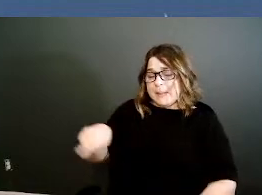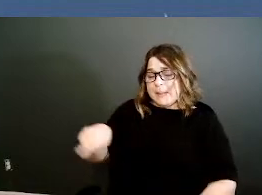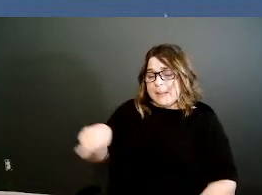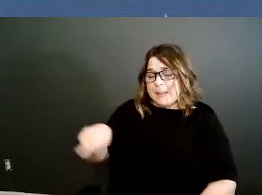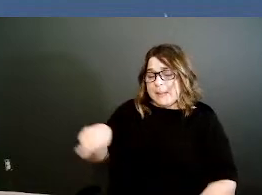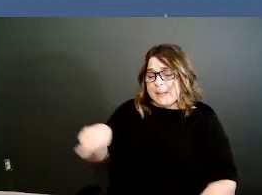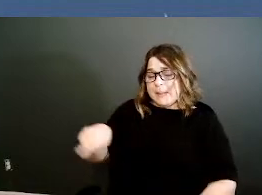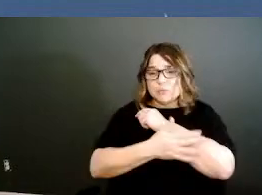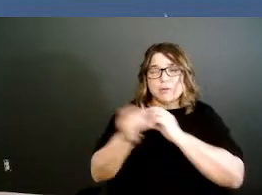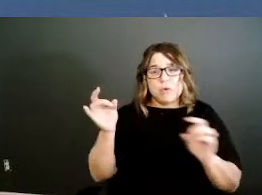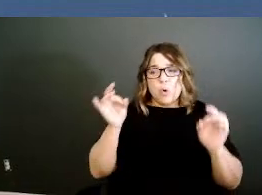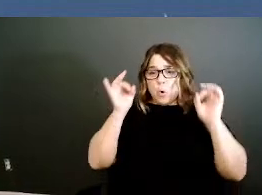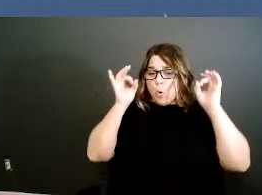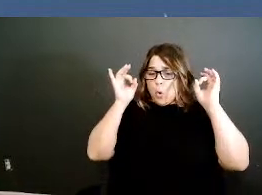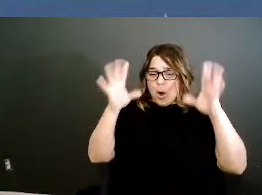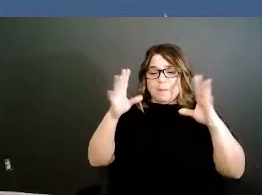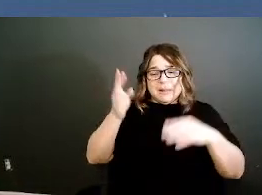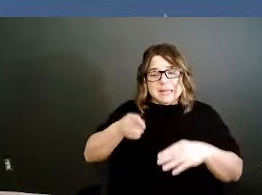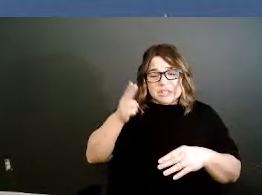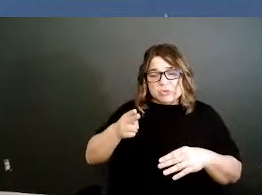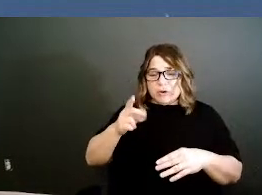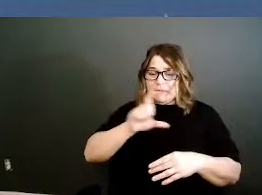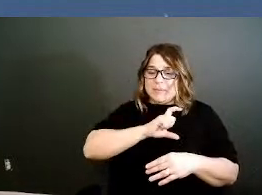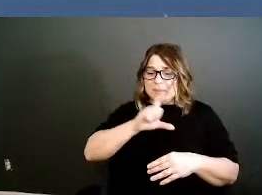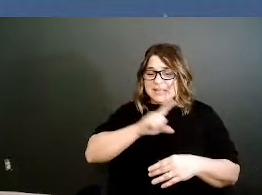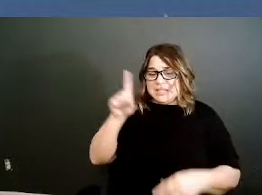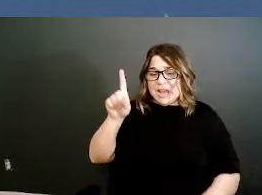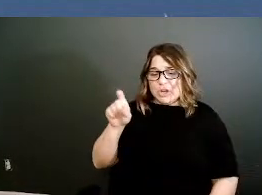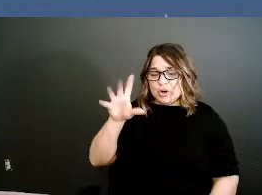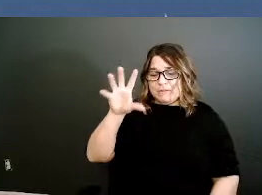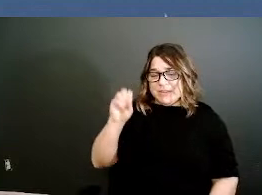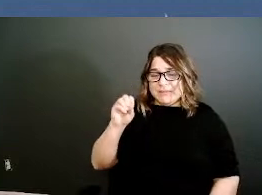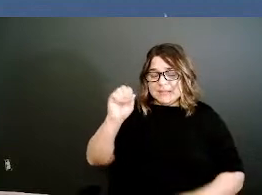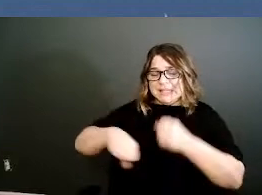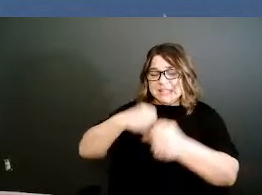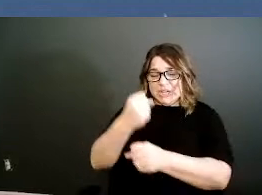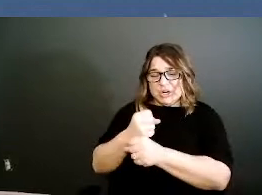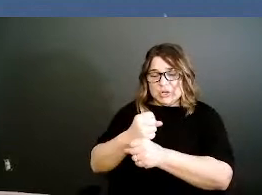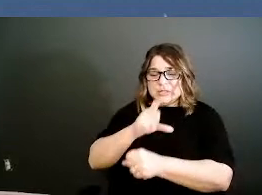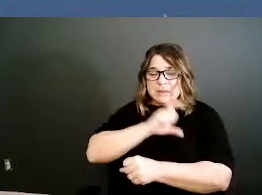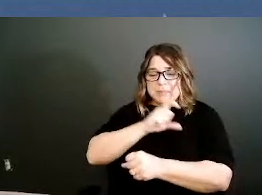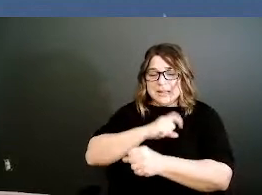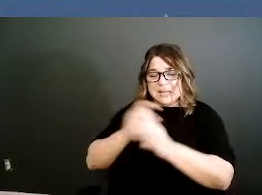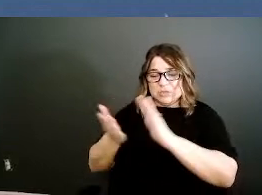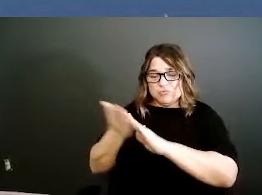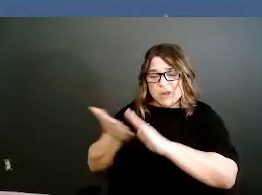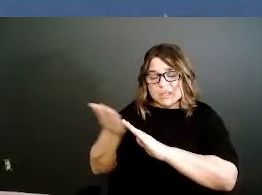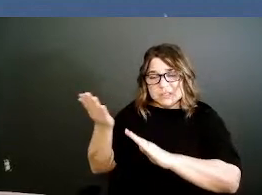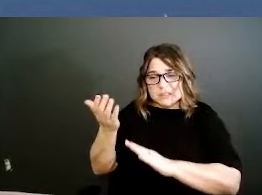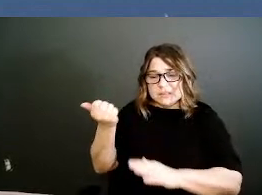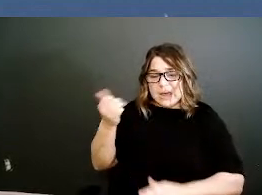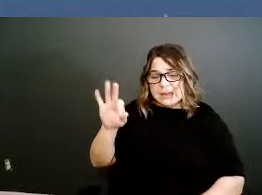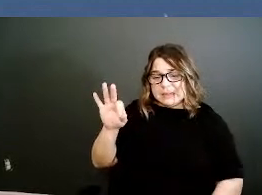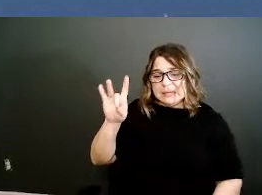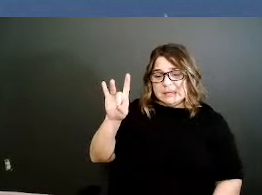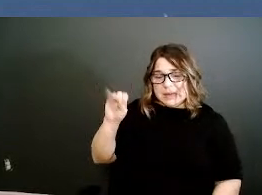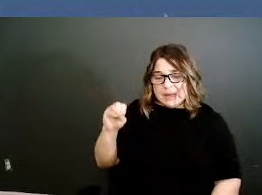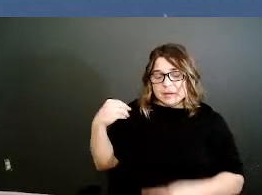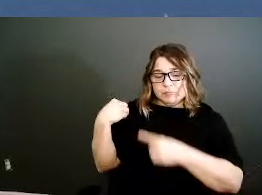1980 MINNEAPOLIS HAS HAD MAYOR AFTER MAYOR AFTER MAYOR WHO PROMISED POLICE REFORM. MANY INITIATIVES HAVE BEEN TRIED, PROGRAMS HAVE BEEN